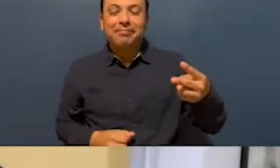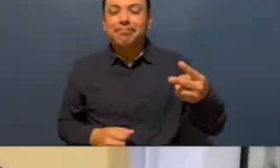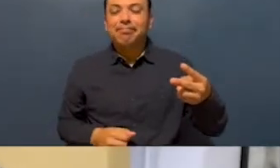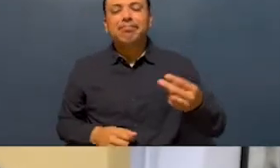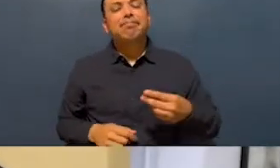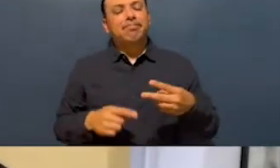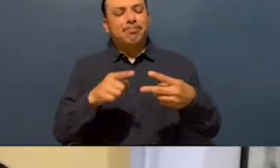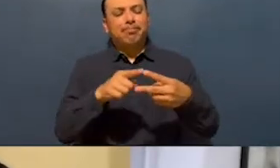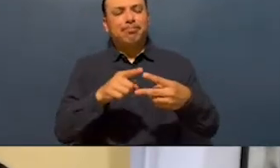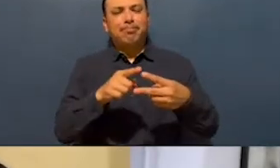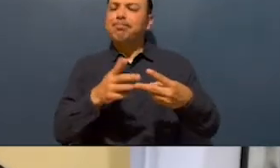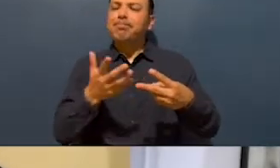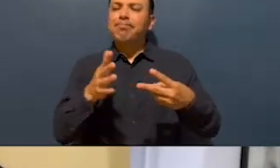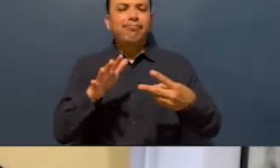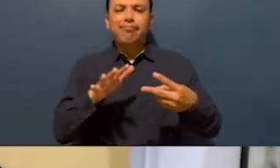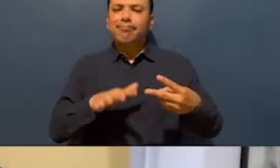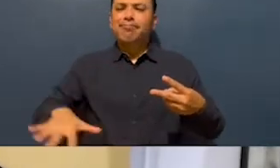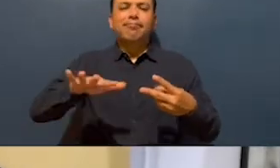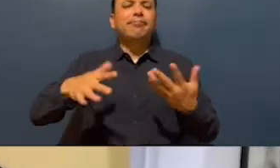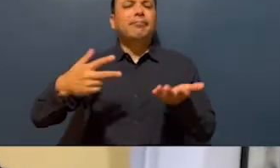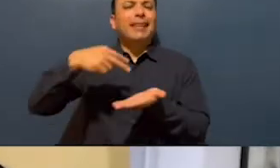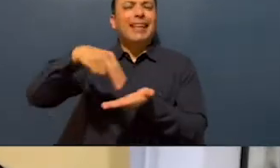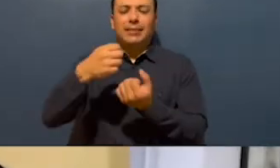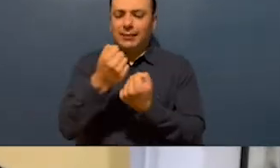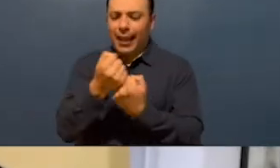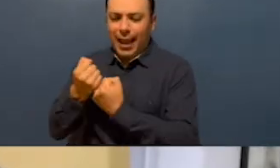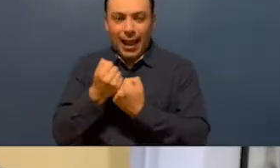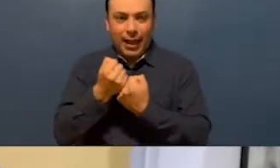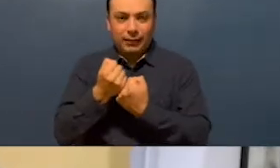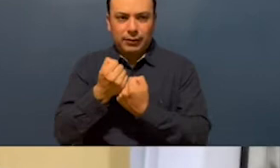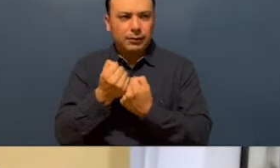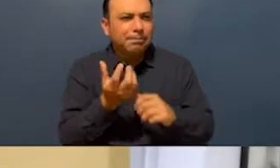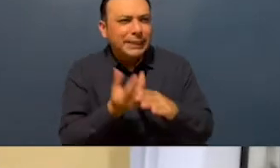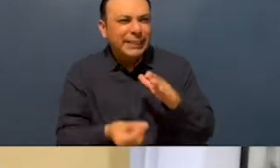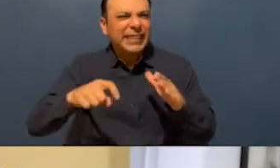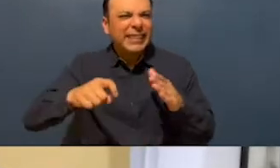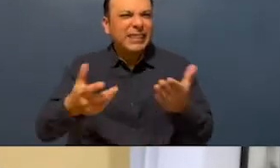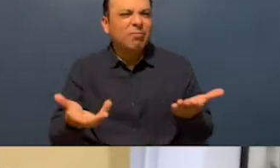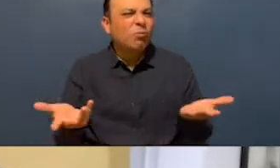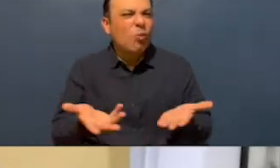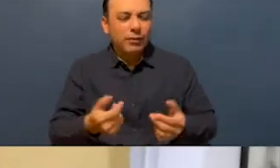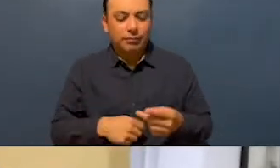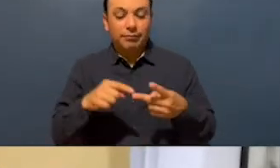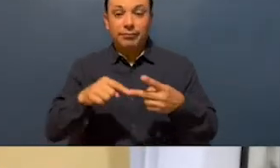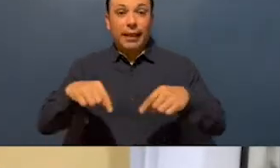like is missing from dance advocacy work and what are you excited to contribute to the initiative?